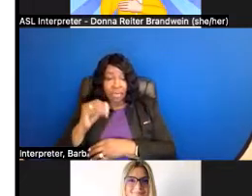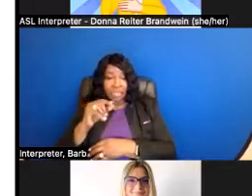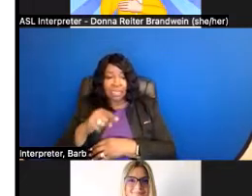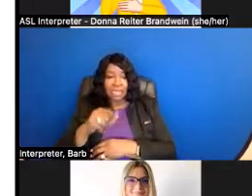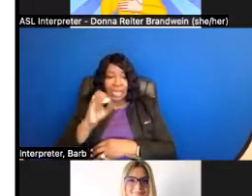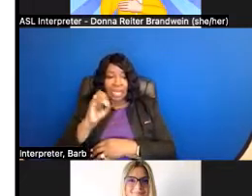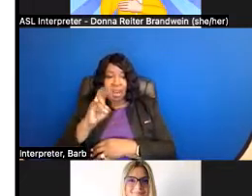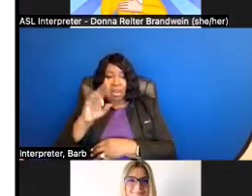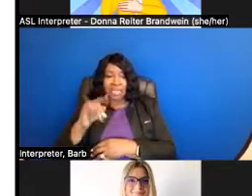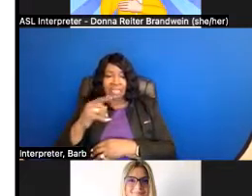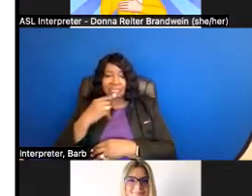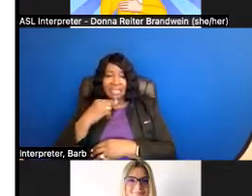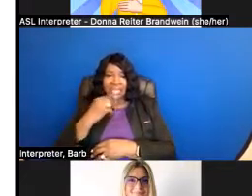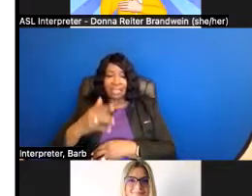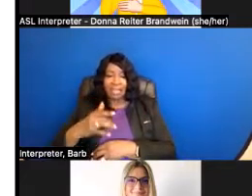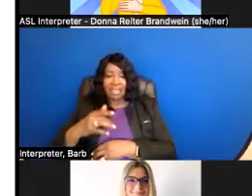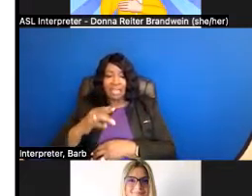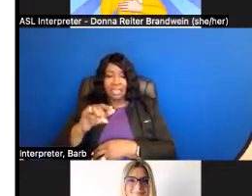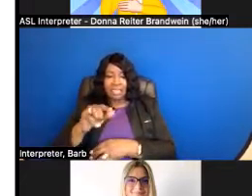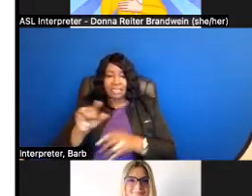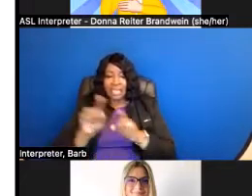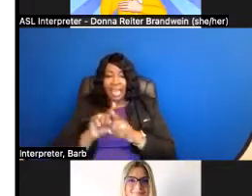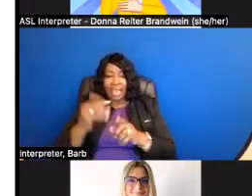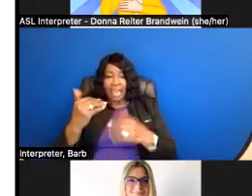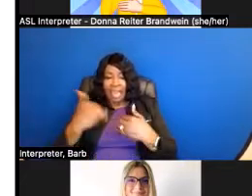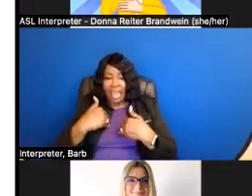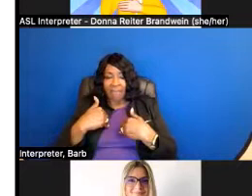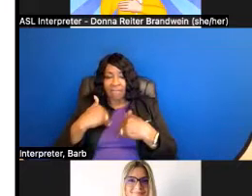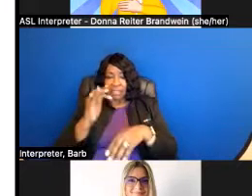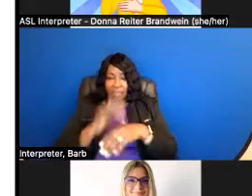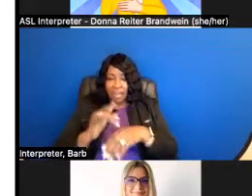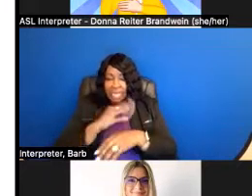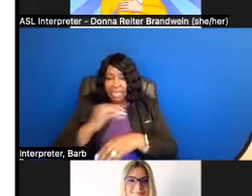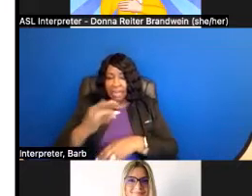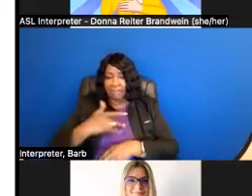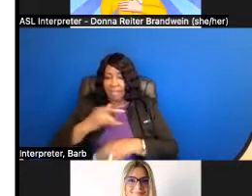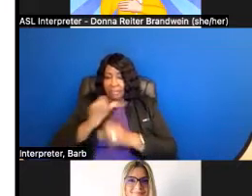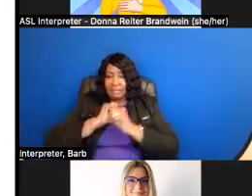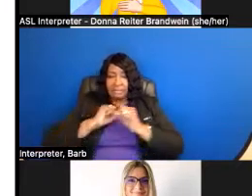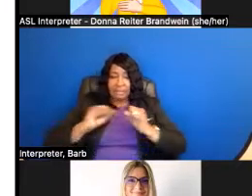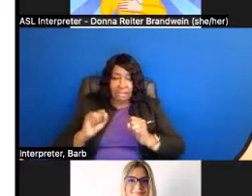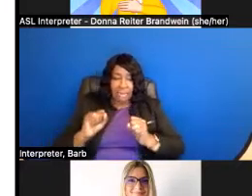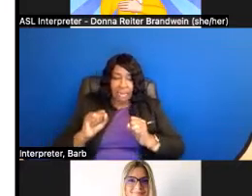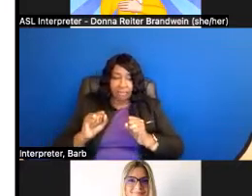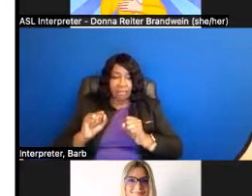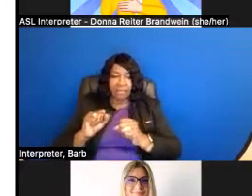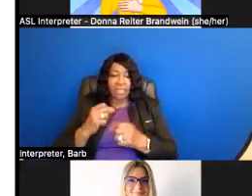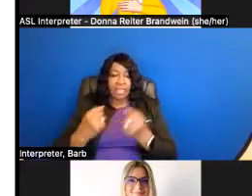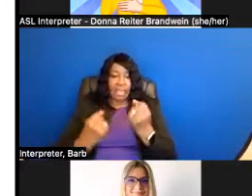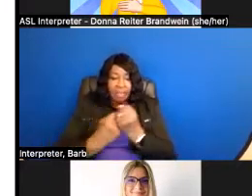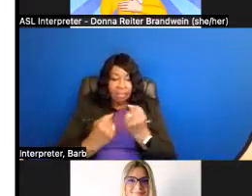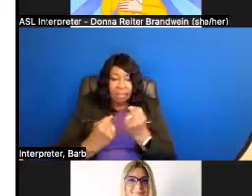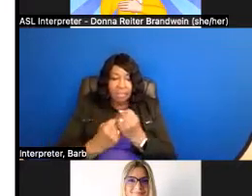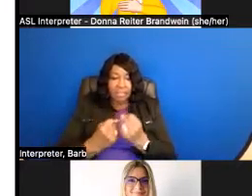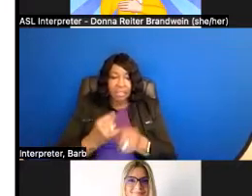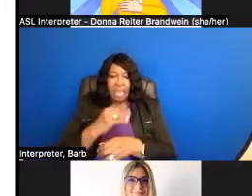it feels like an extra safety net and advocacy and the fact that a Disability Cultural Center exists and affirms disability,